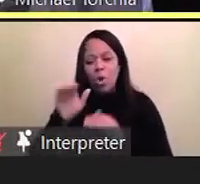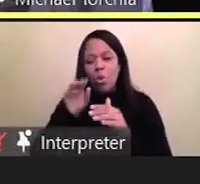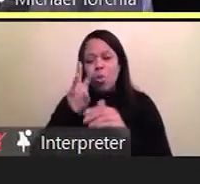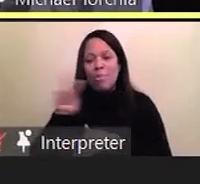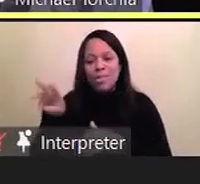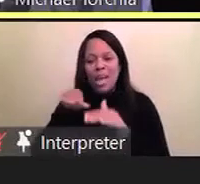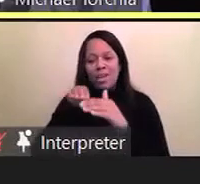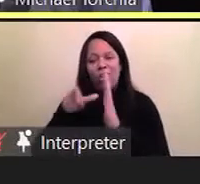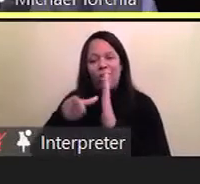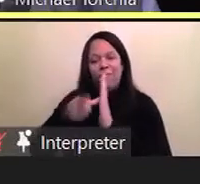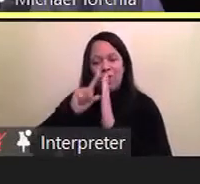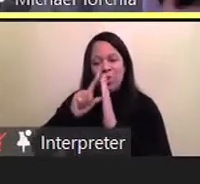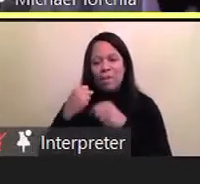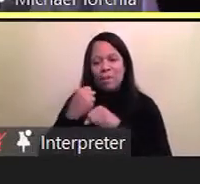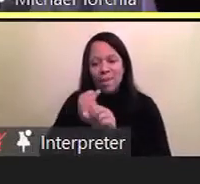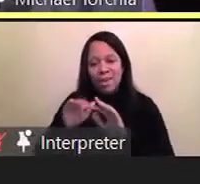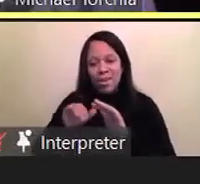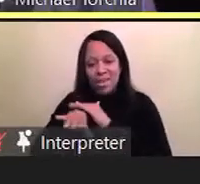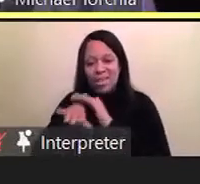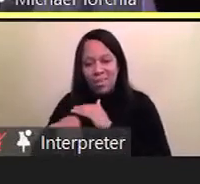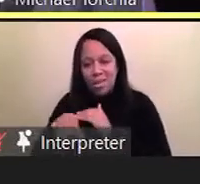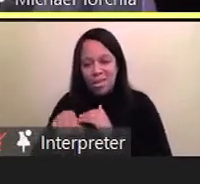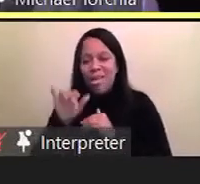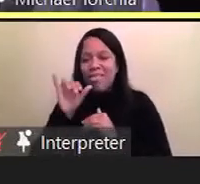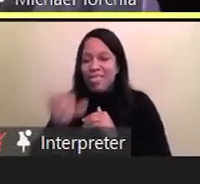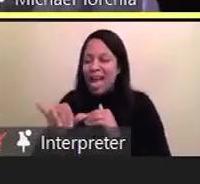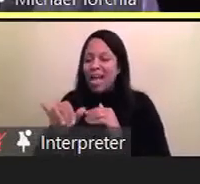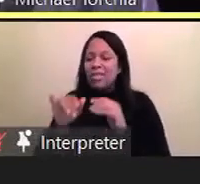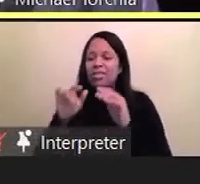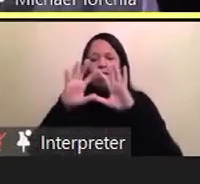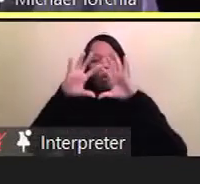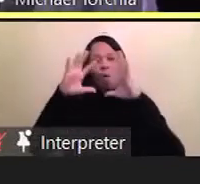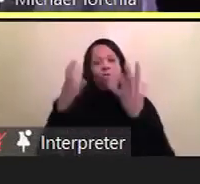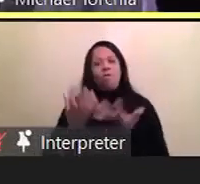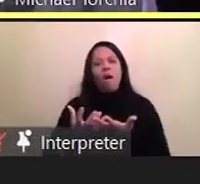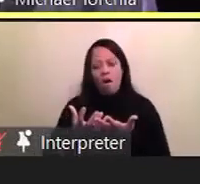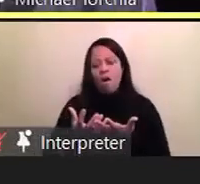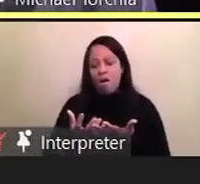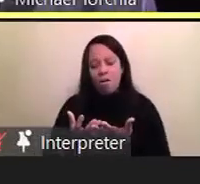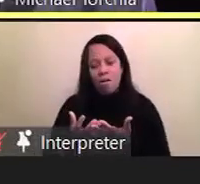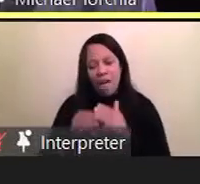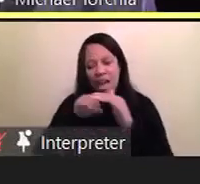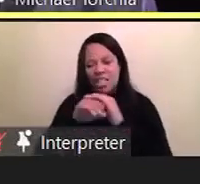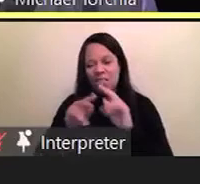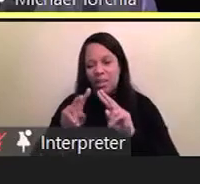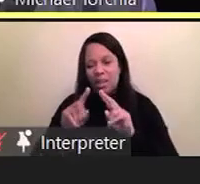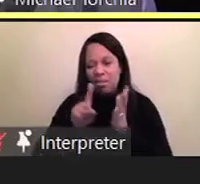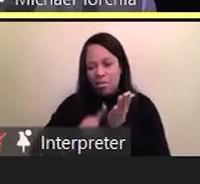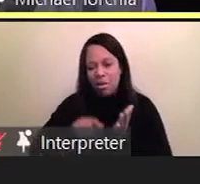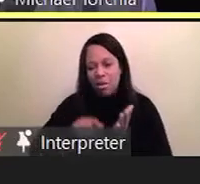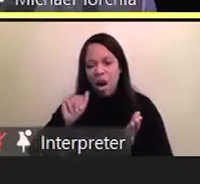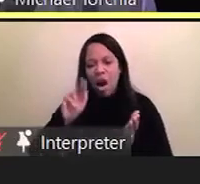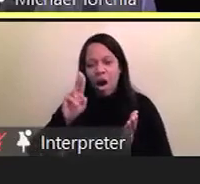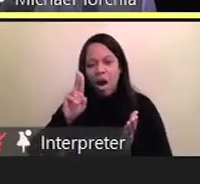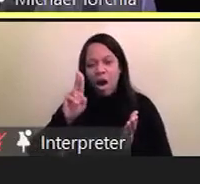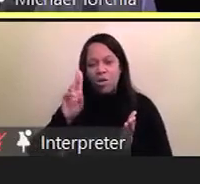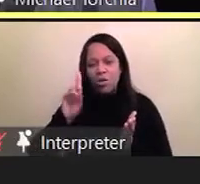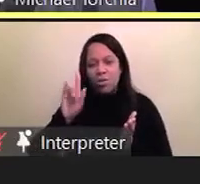And that's part of an overall accessibility audit that you do with your own business.